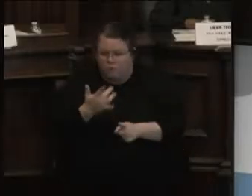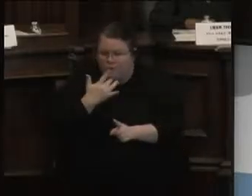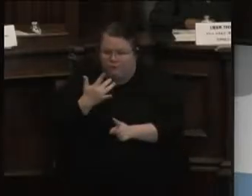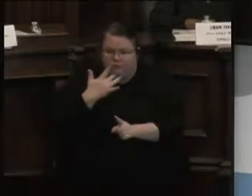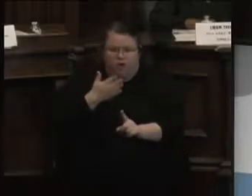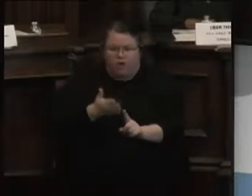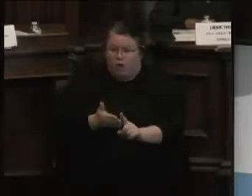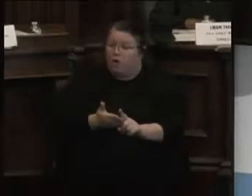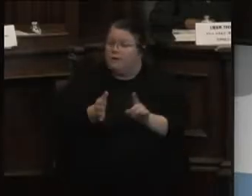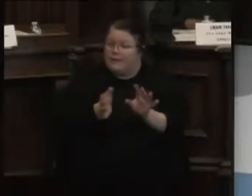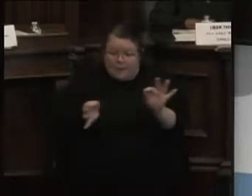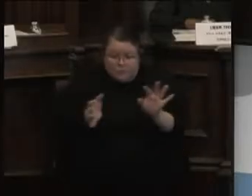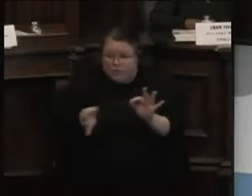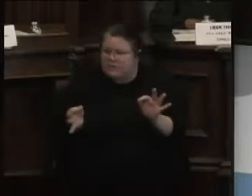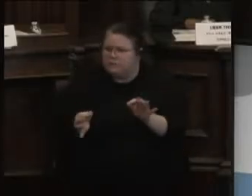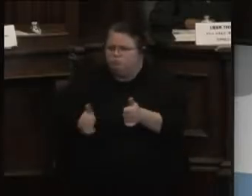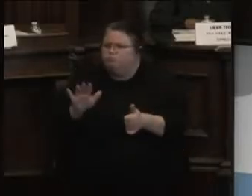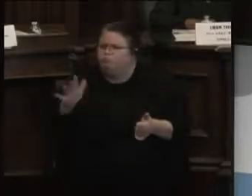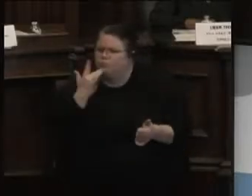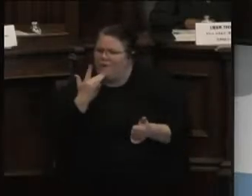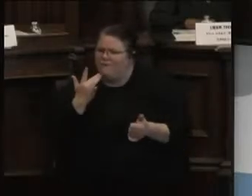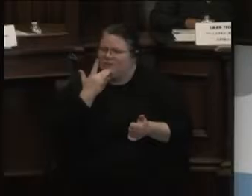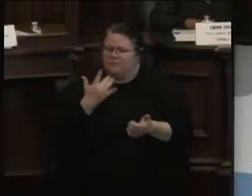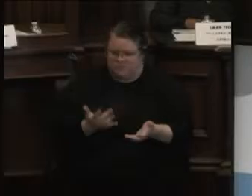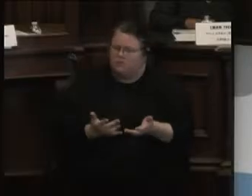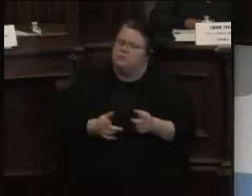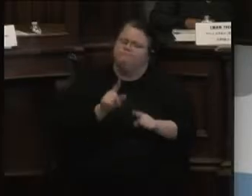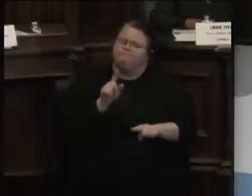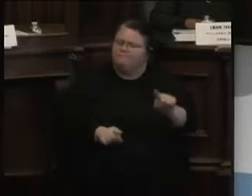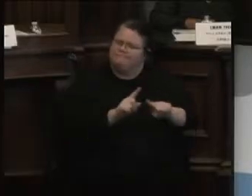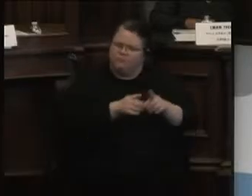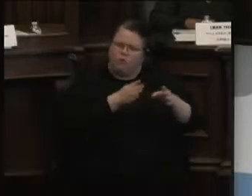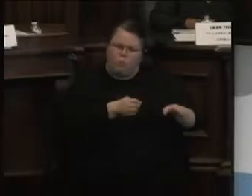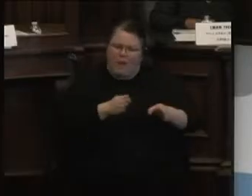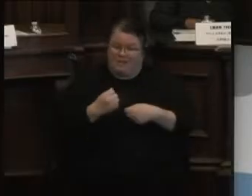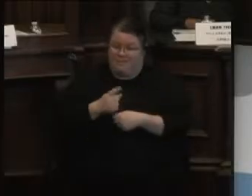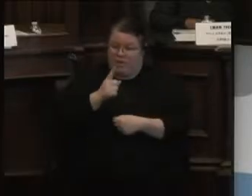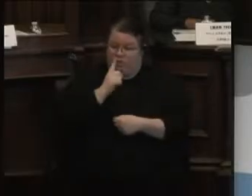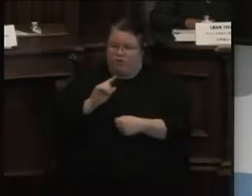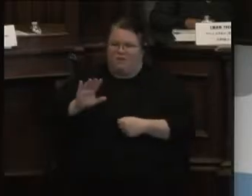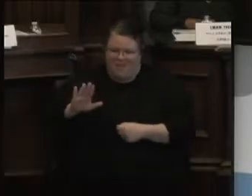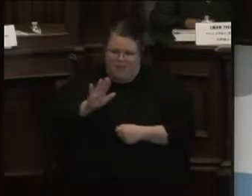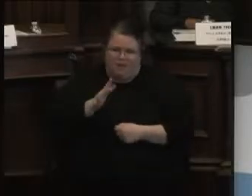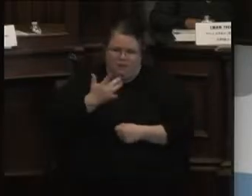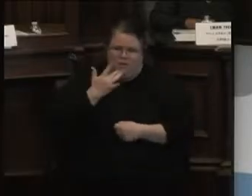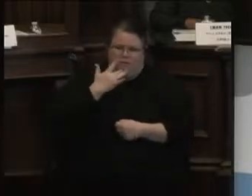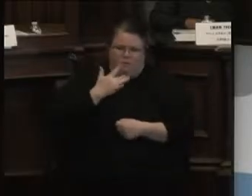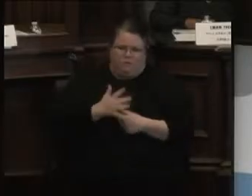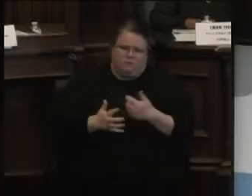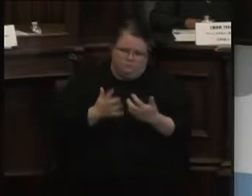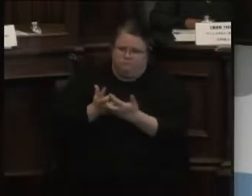Would you prefer a male interpreter? Would you prefer